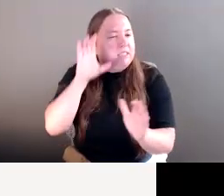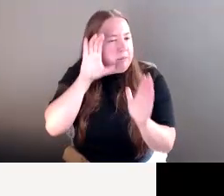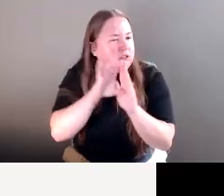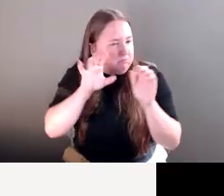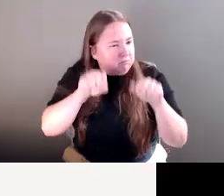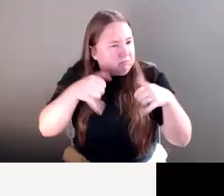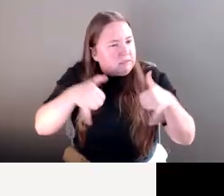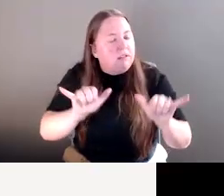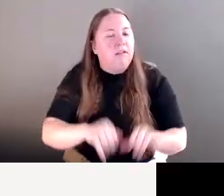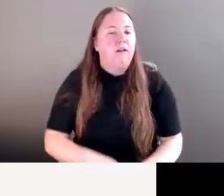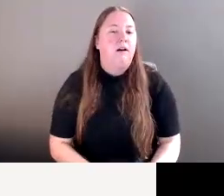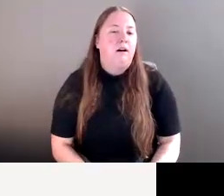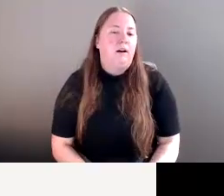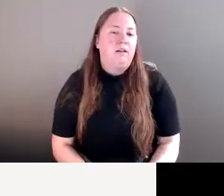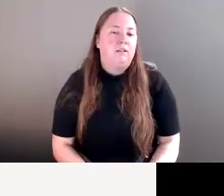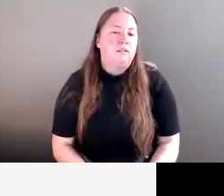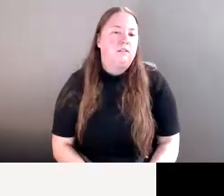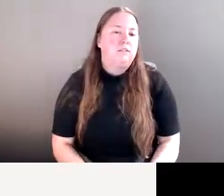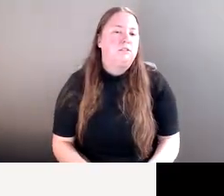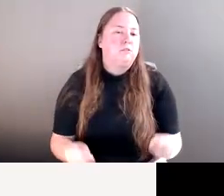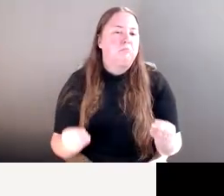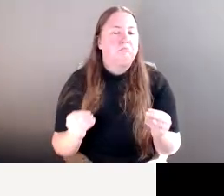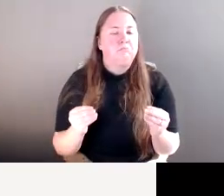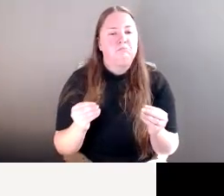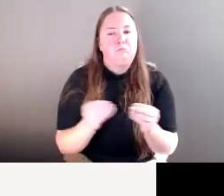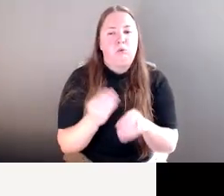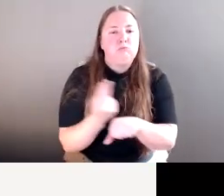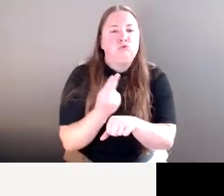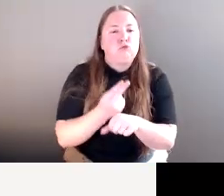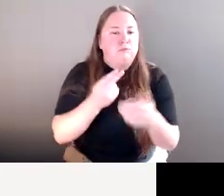It's just a much more user friendly interface. Now.